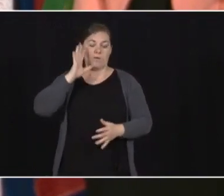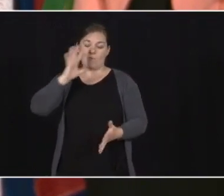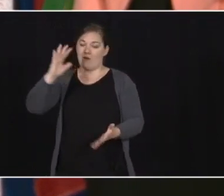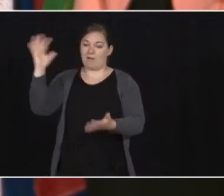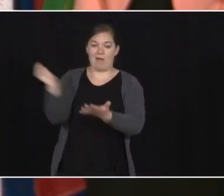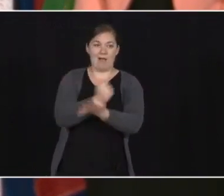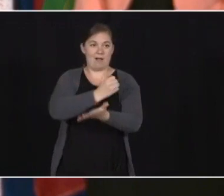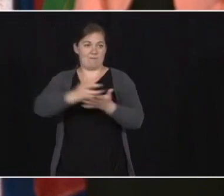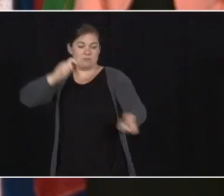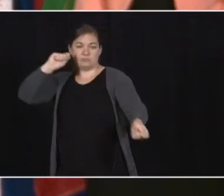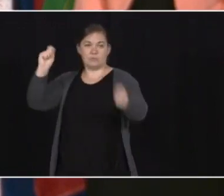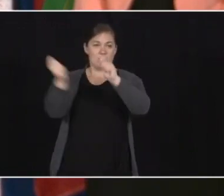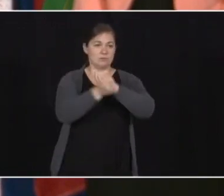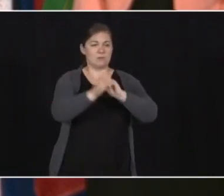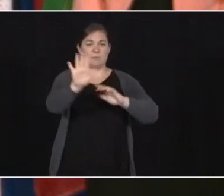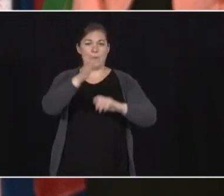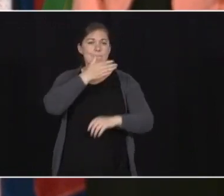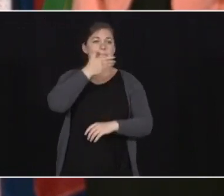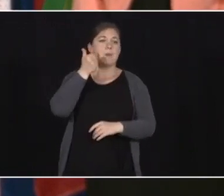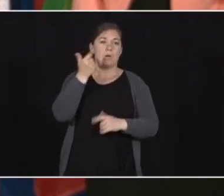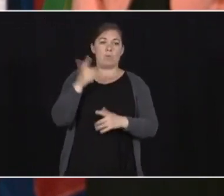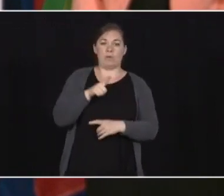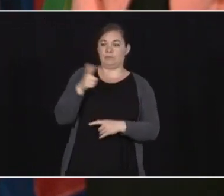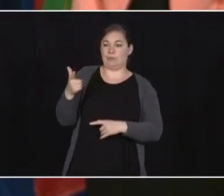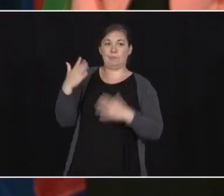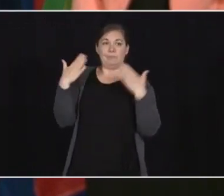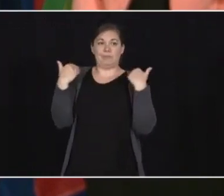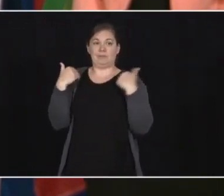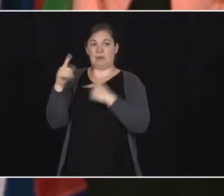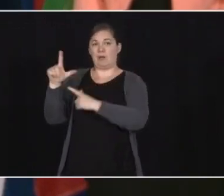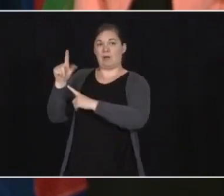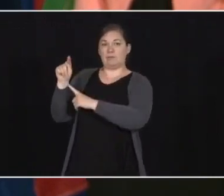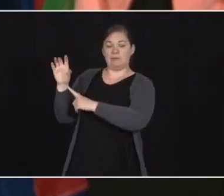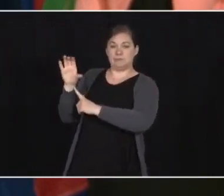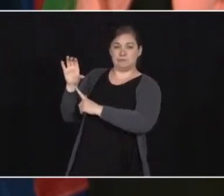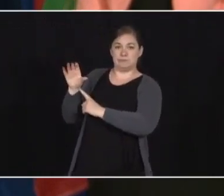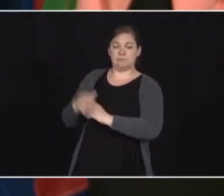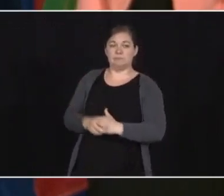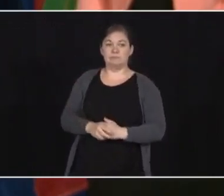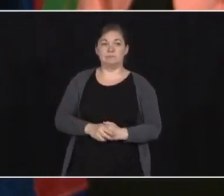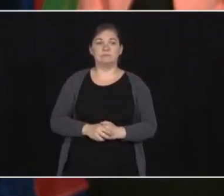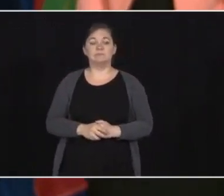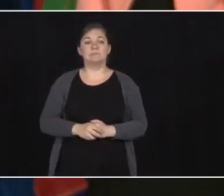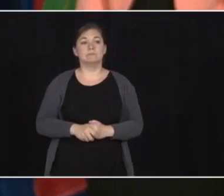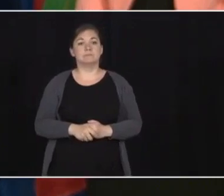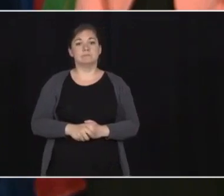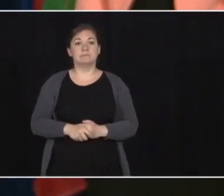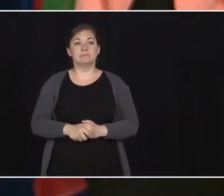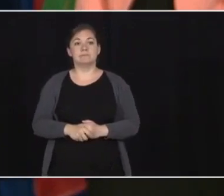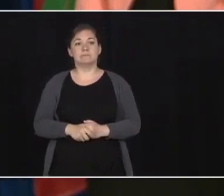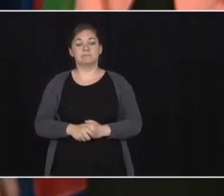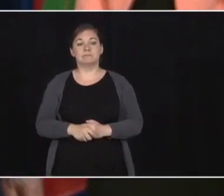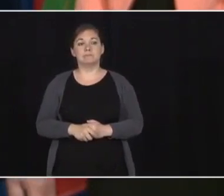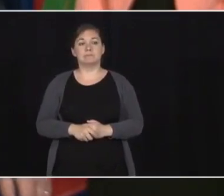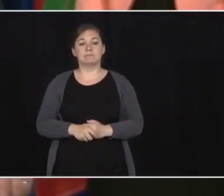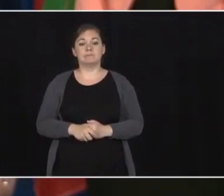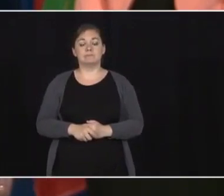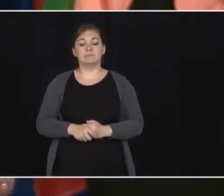We are going to revamp everything but the best person to answer this is the minister of long-term care.